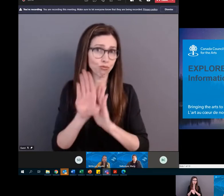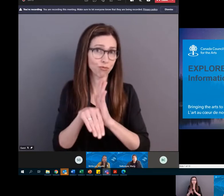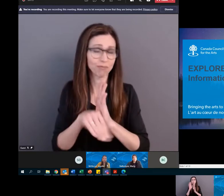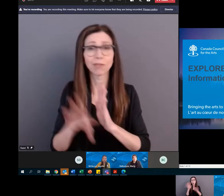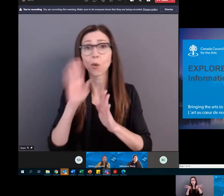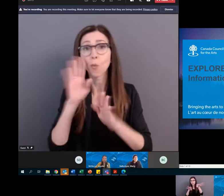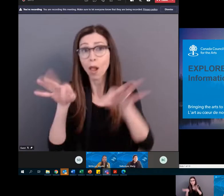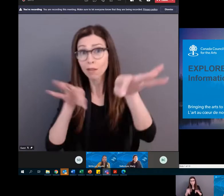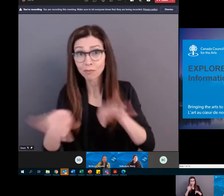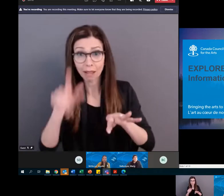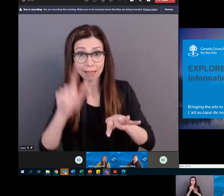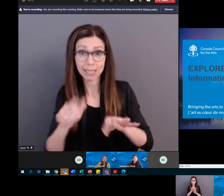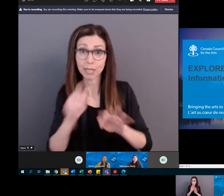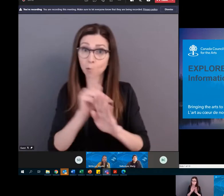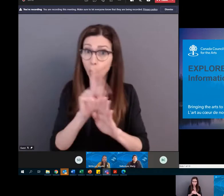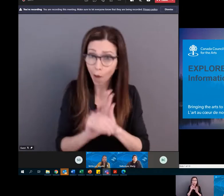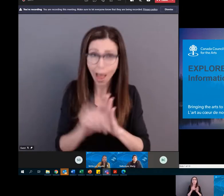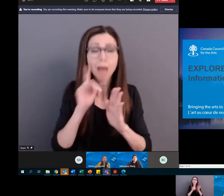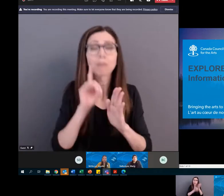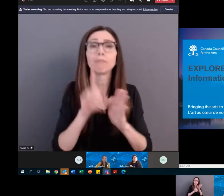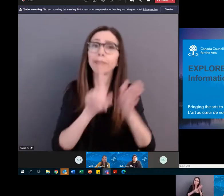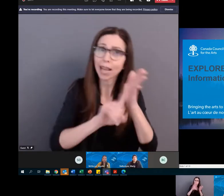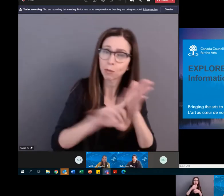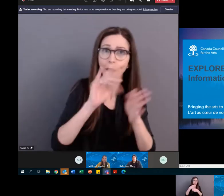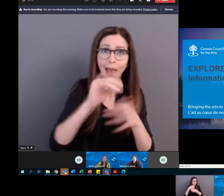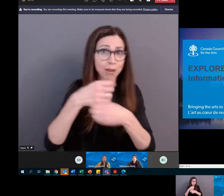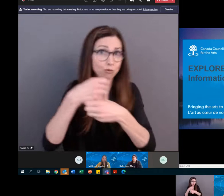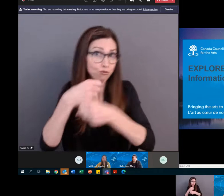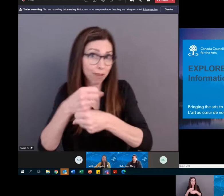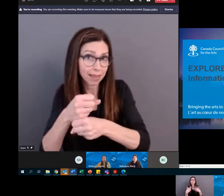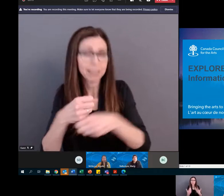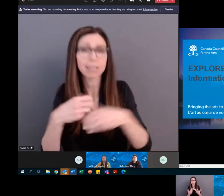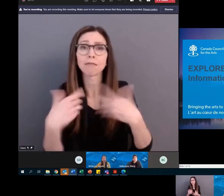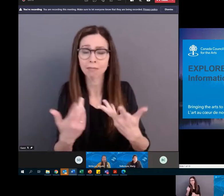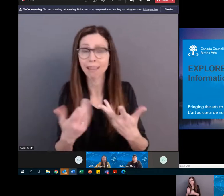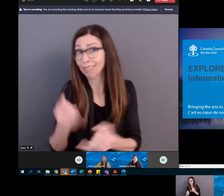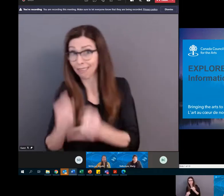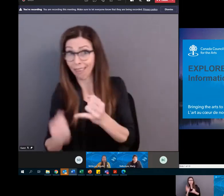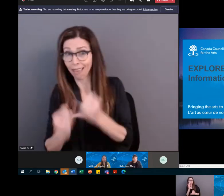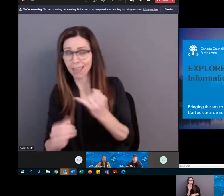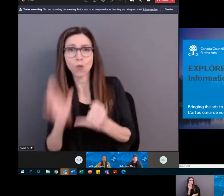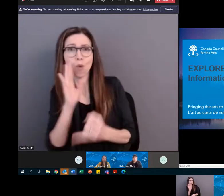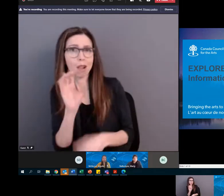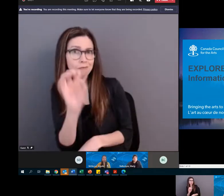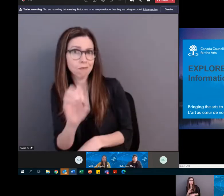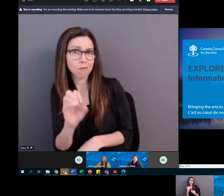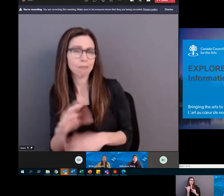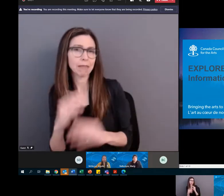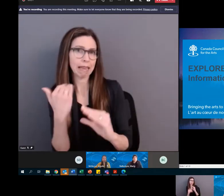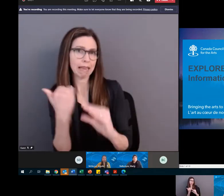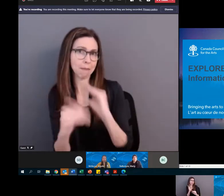program. Contact information will be provided at the end